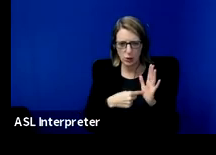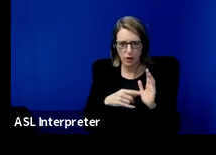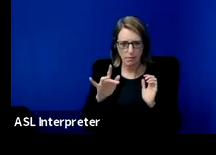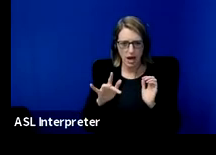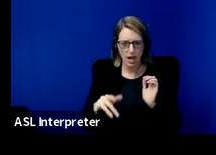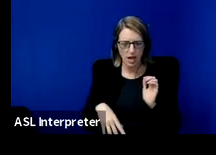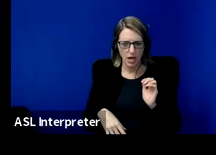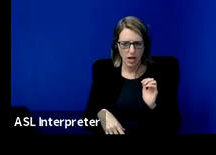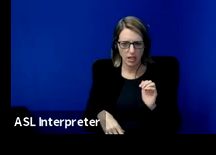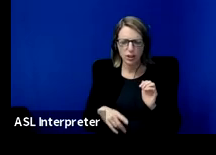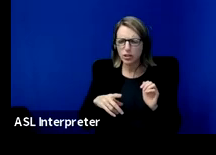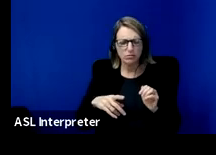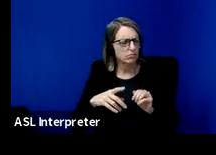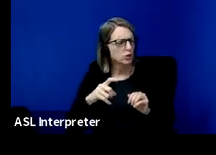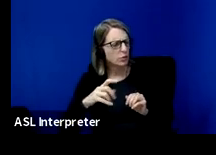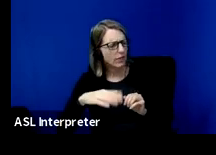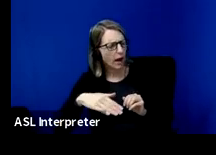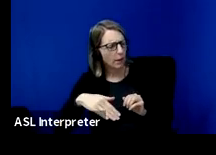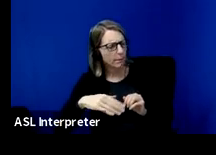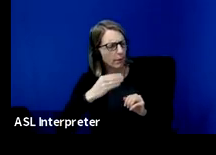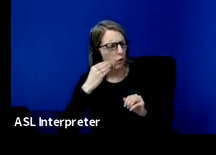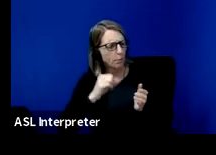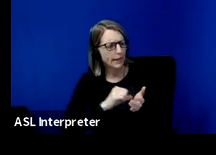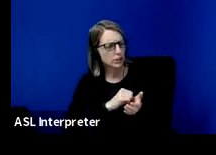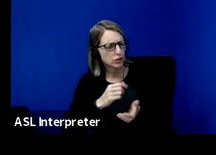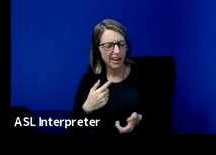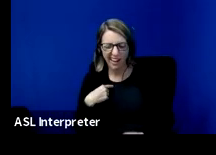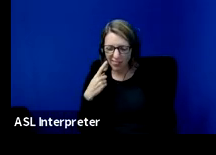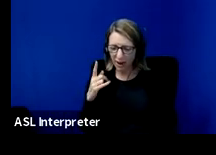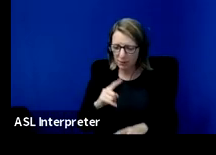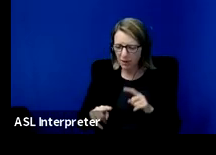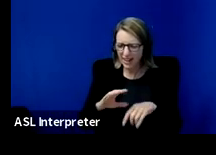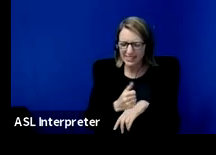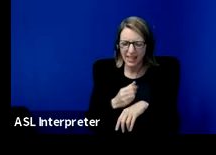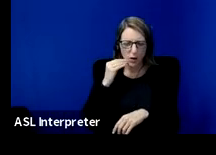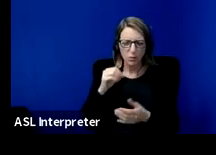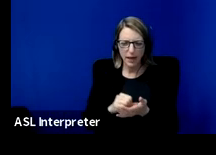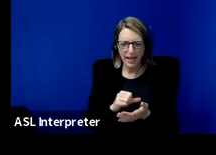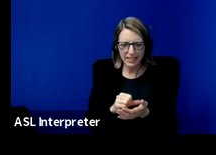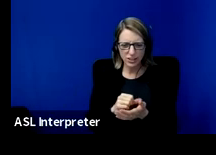ESD 113 - Andrew Hickman: It should be at the very bottom of your homepage. ESD 112-- Kristina Wambold: It's what I thought. But I set a homepage as a page. Yeah.